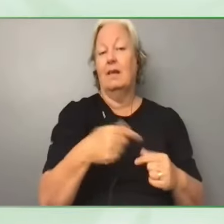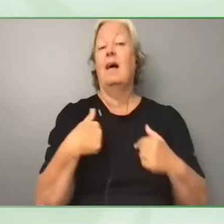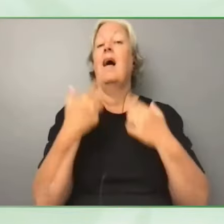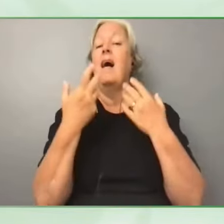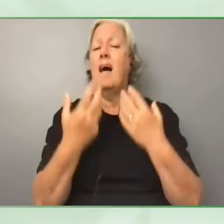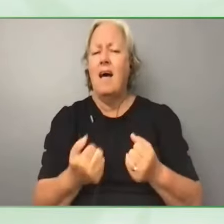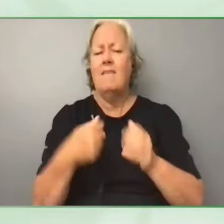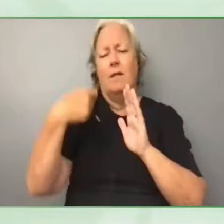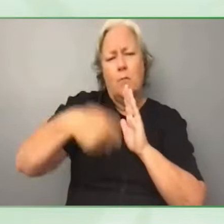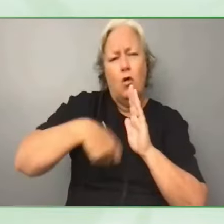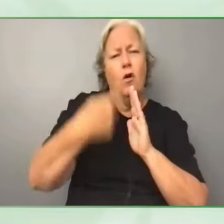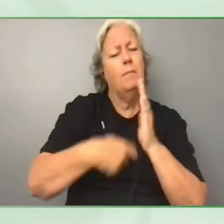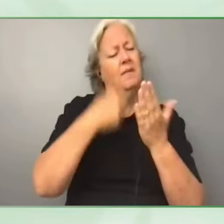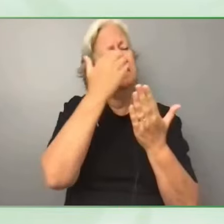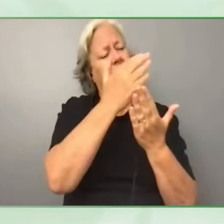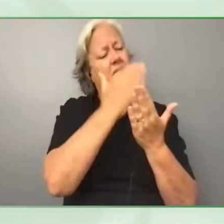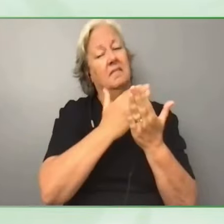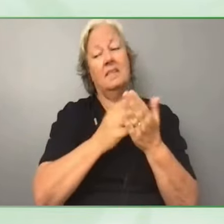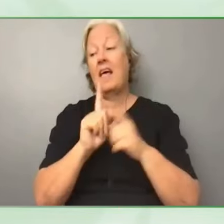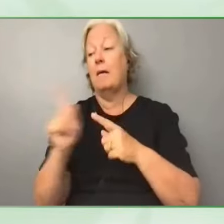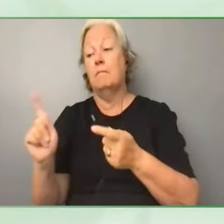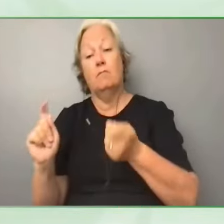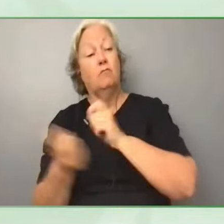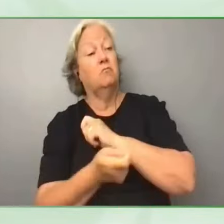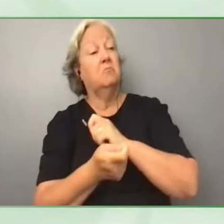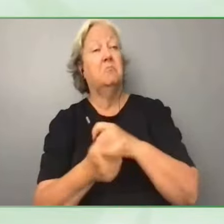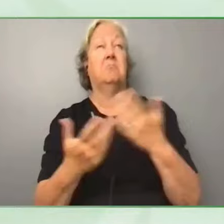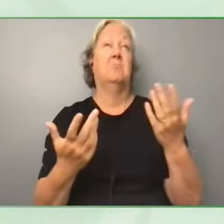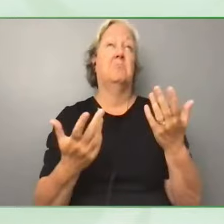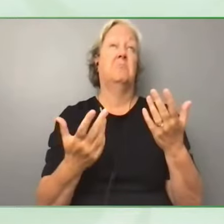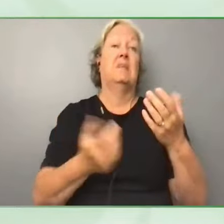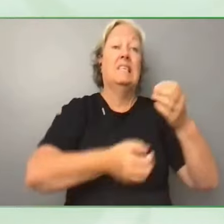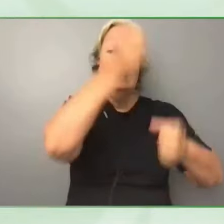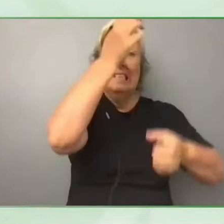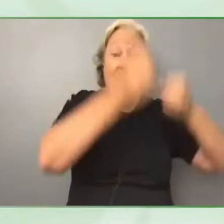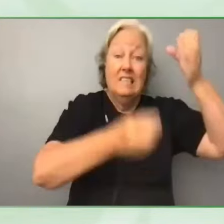living in the city, the city that they will choose.